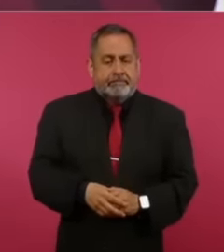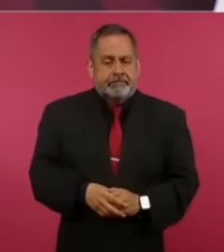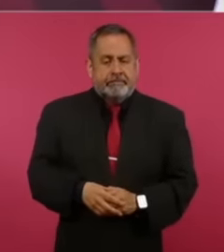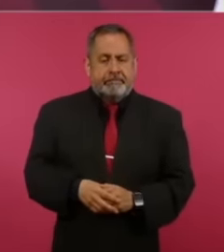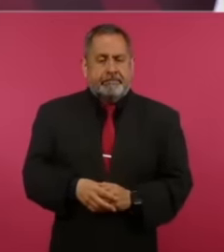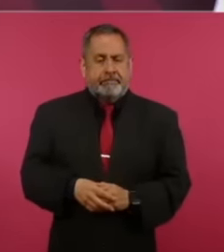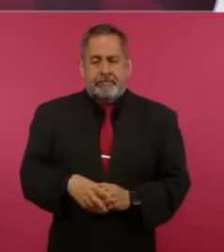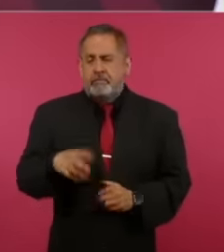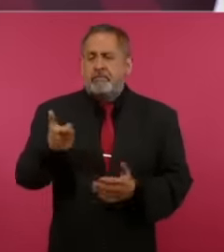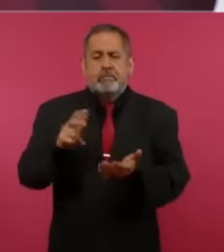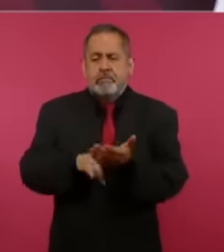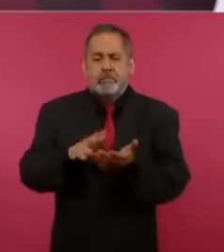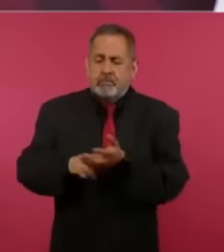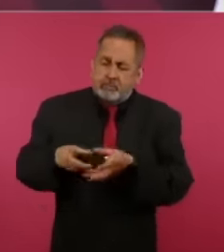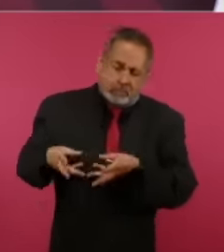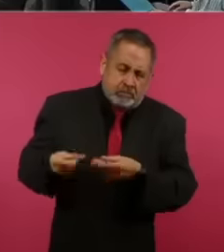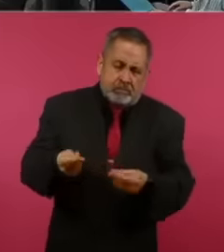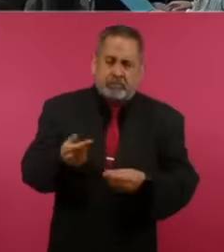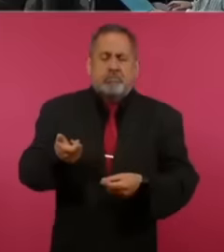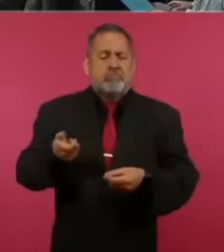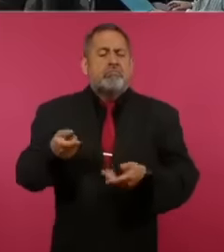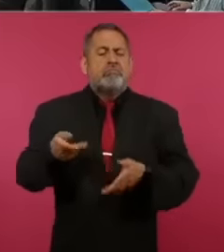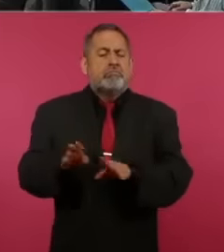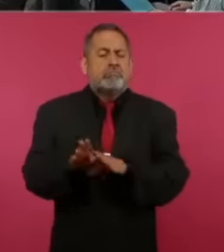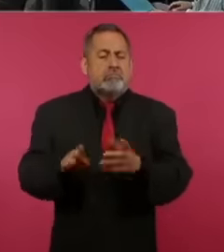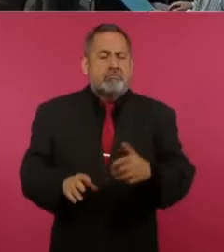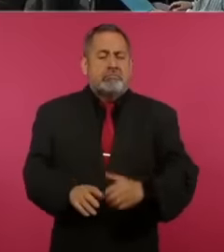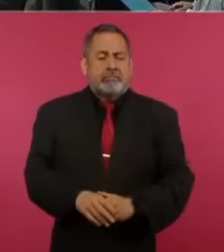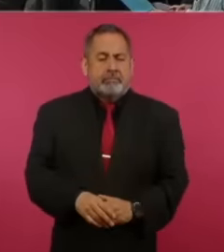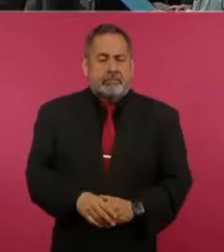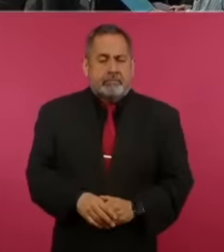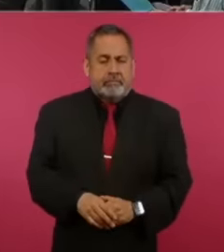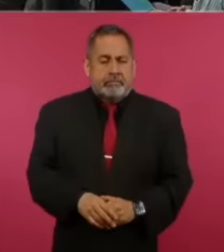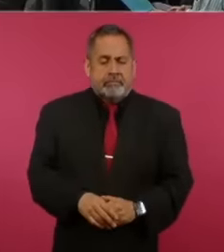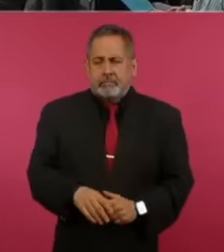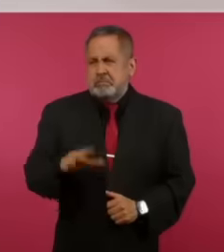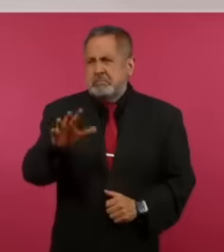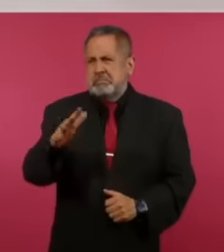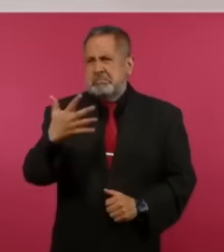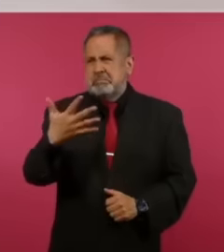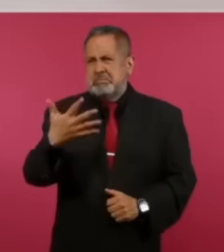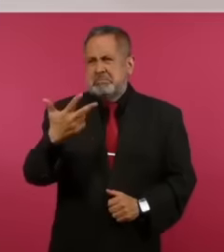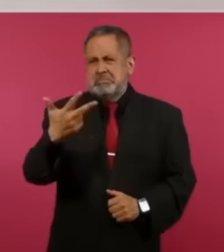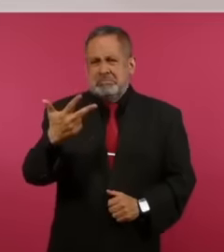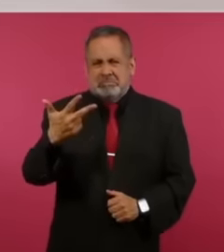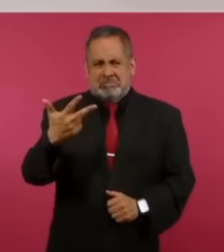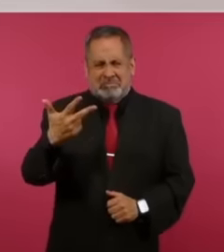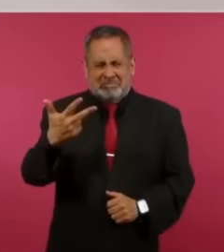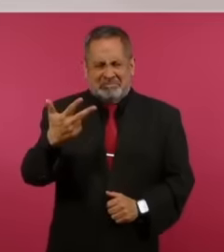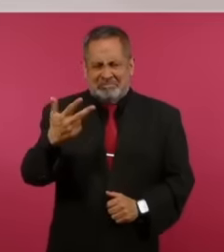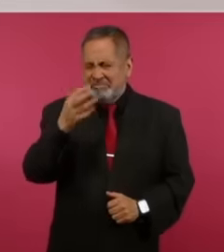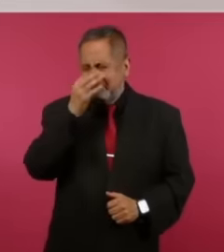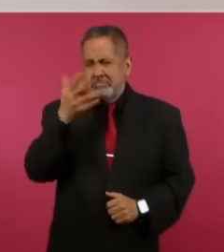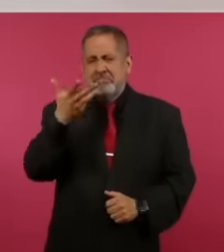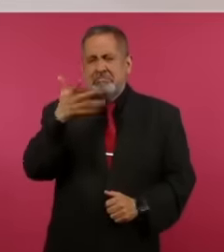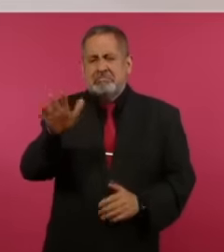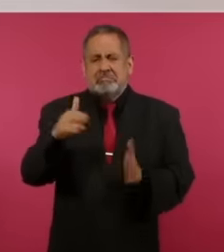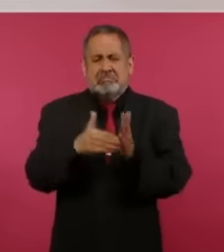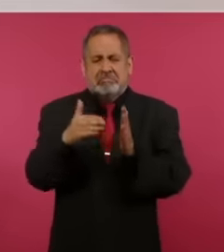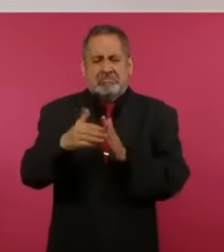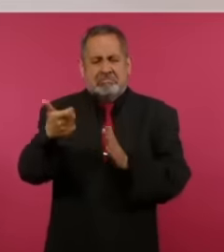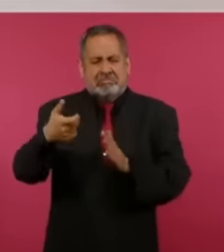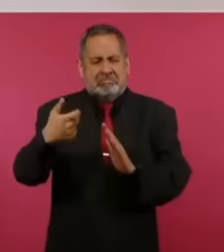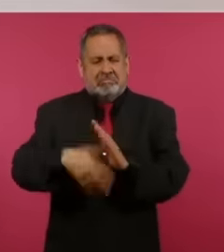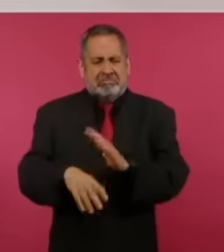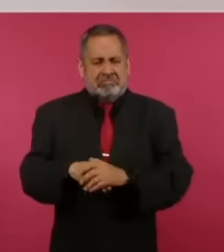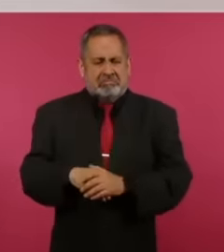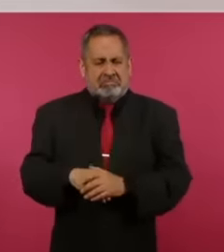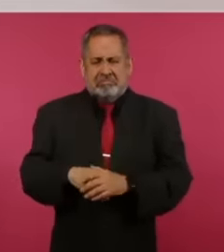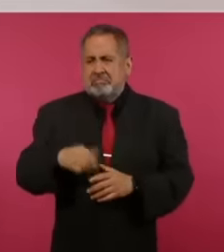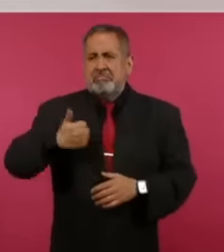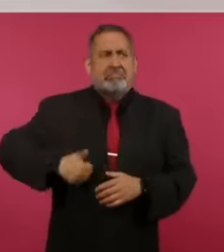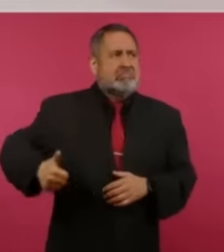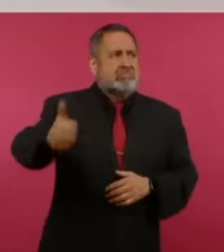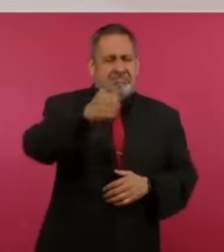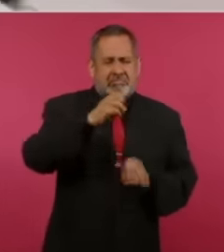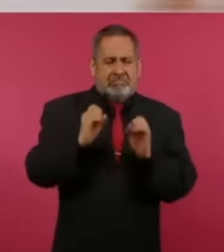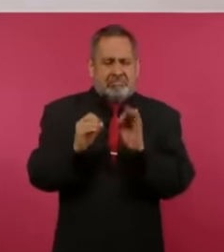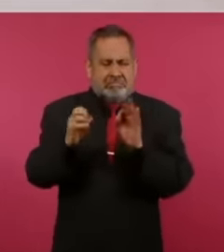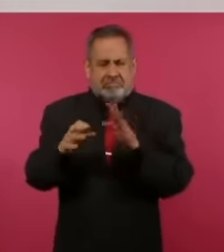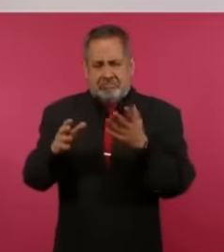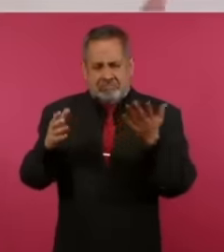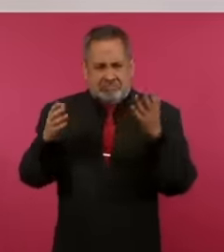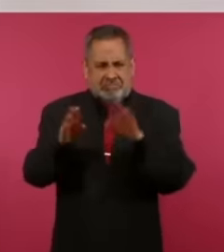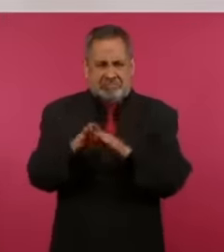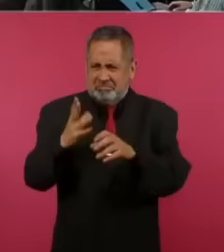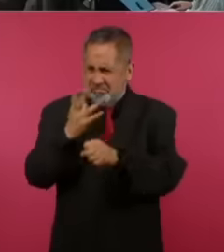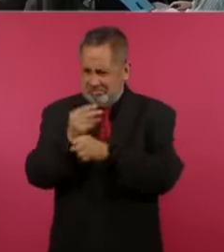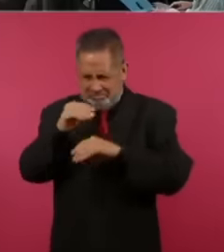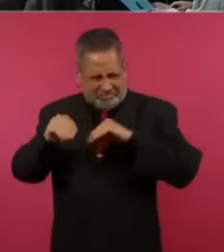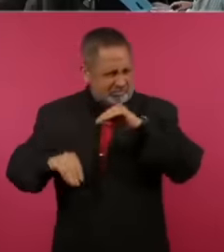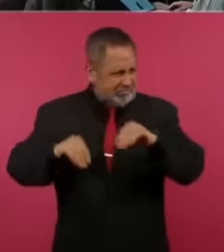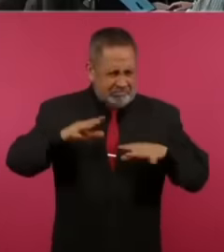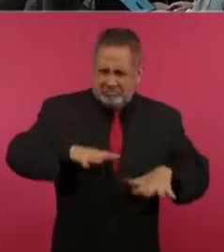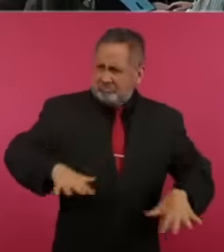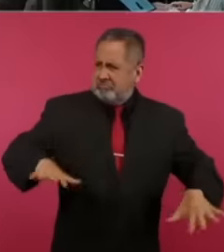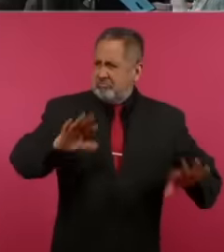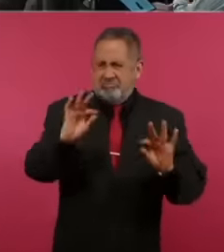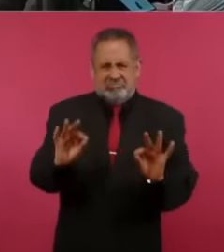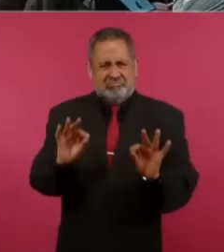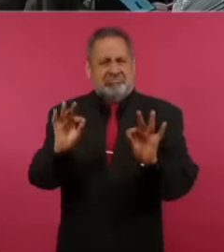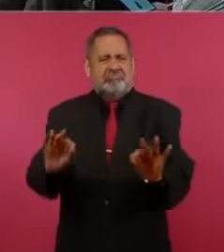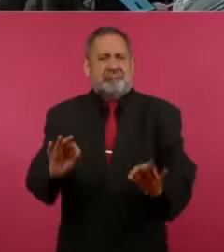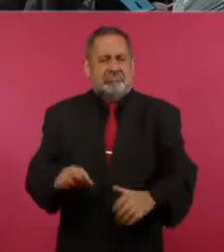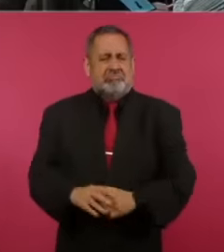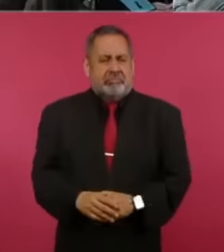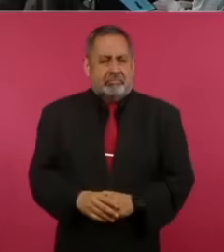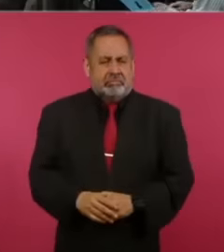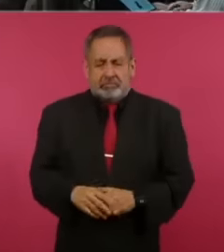price cco or when many 10 million pesos each branch equipped with internet